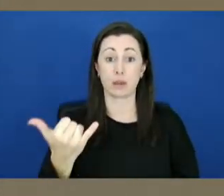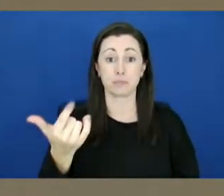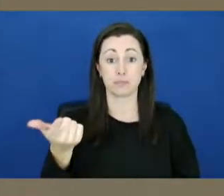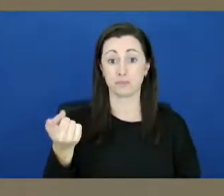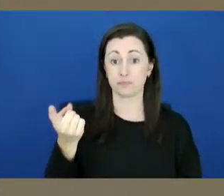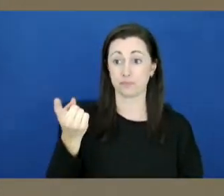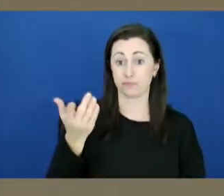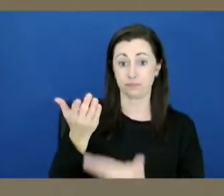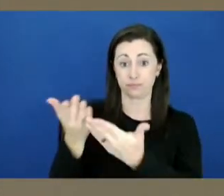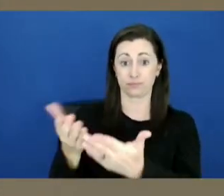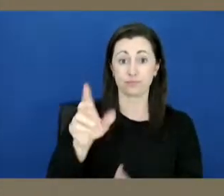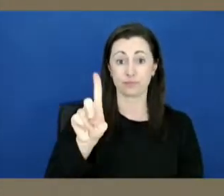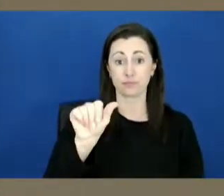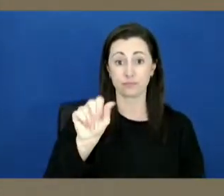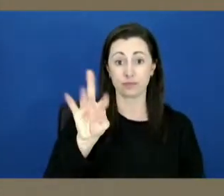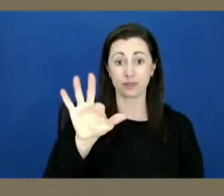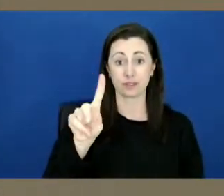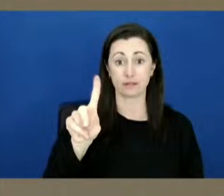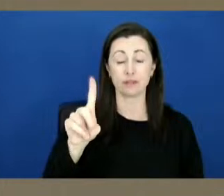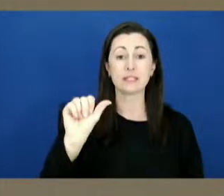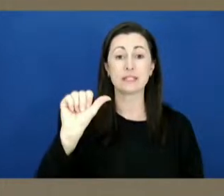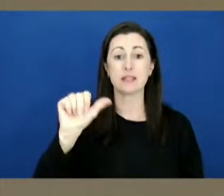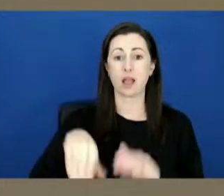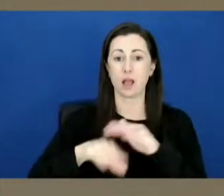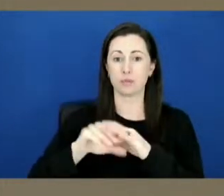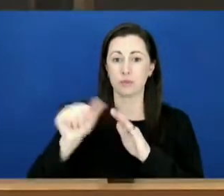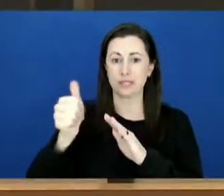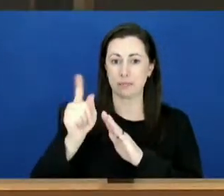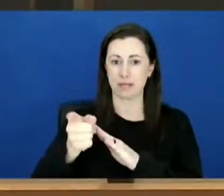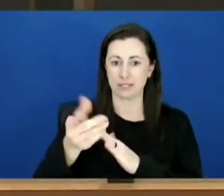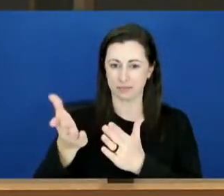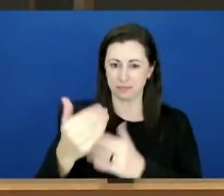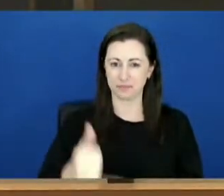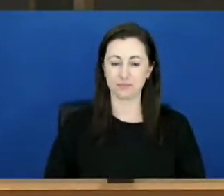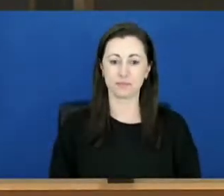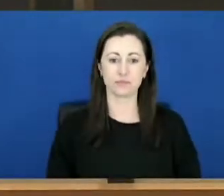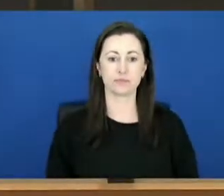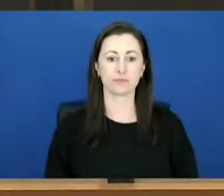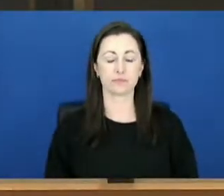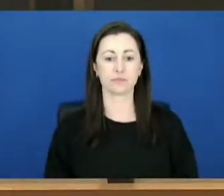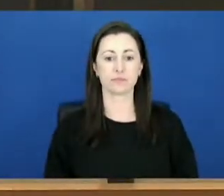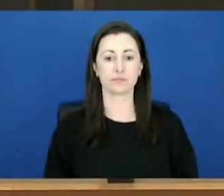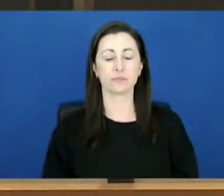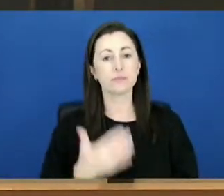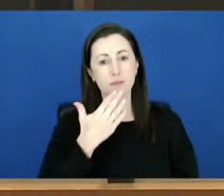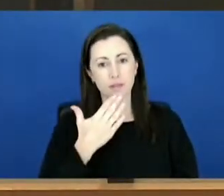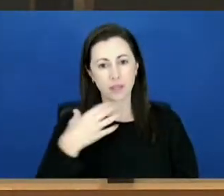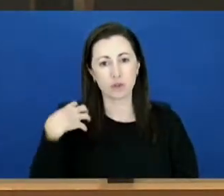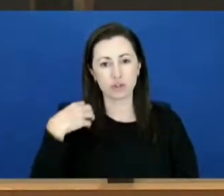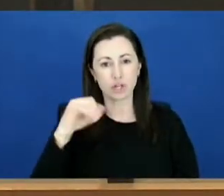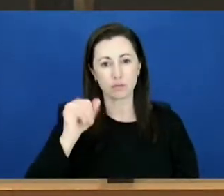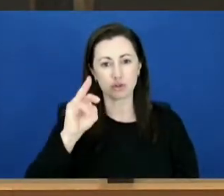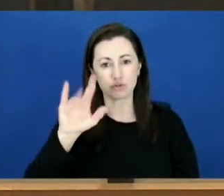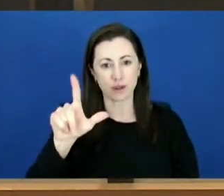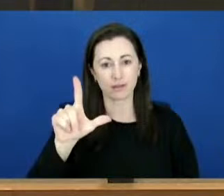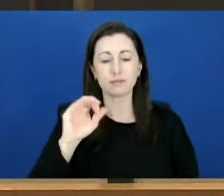RECOGNIZE AND THANK HER, SO THANK YOU, CATHERINE. WITH THAT BEING SAID, DAVID, YOU